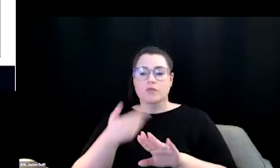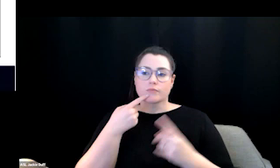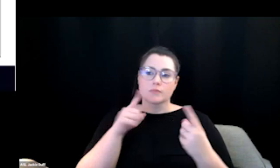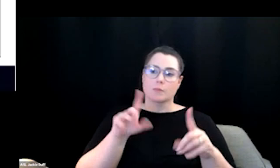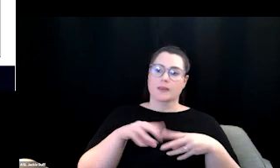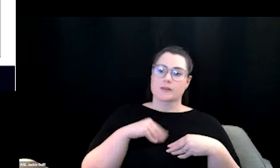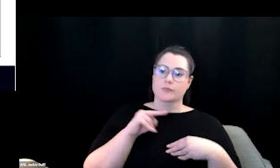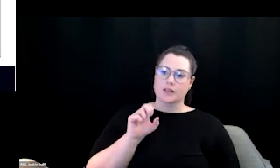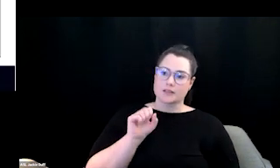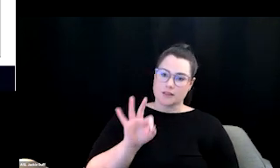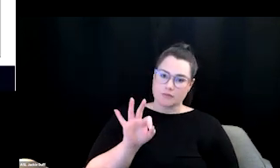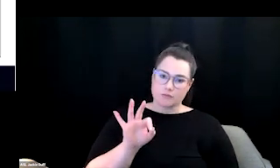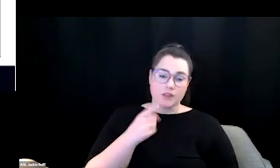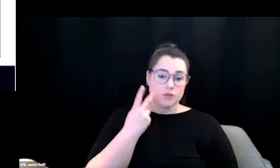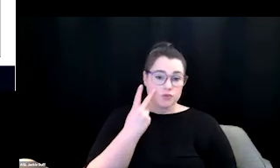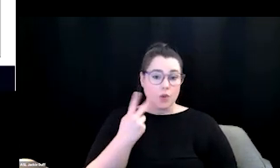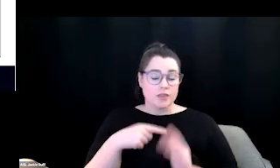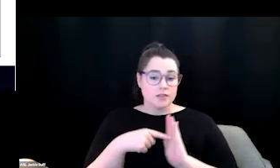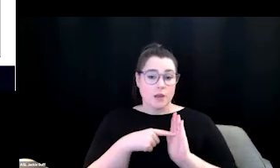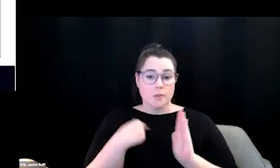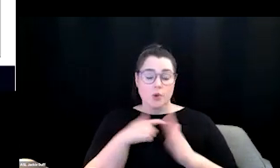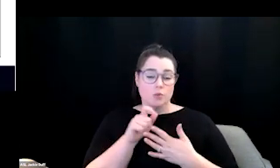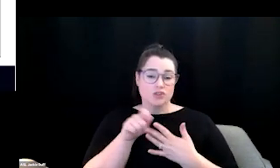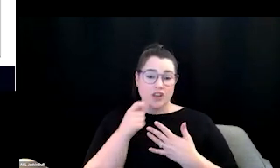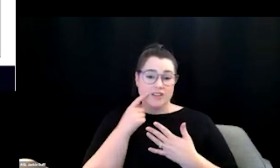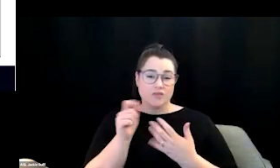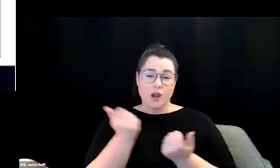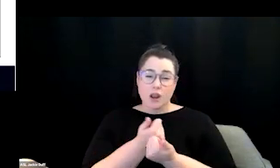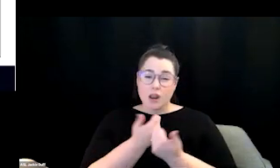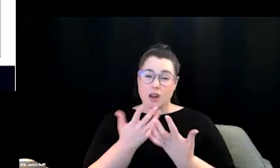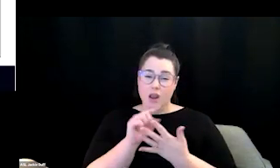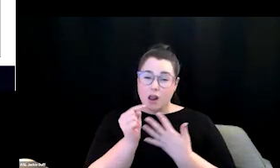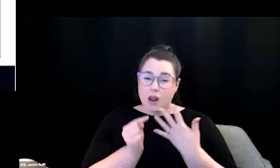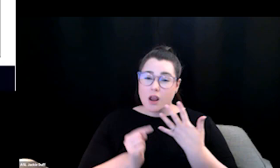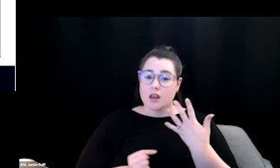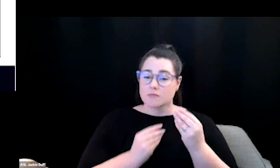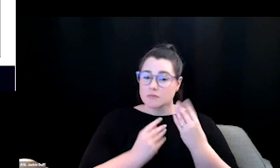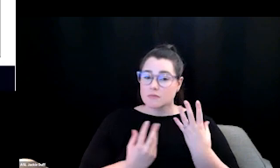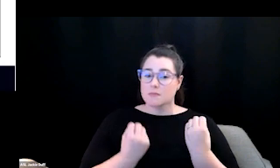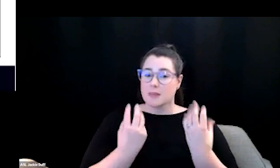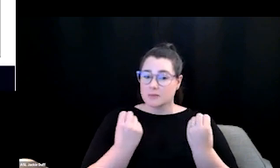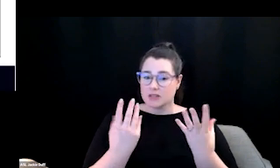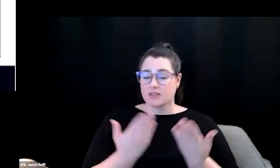As you saw through the demo in Research.gov, we're checking for a lot of things that's very specific to NSF requirements.